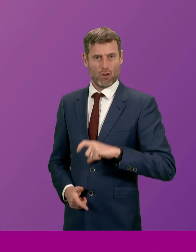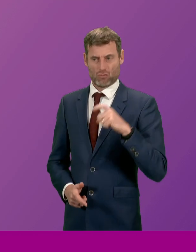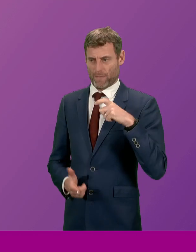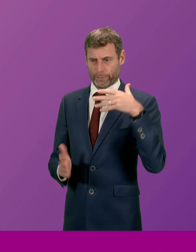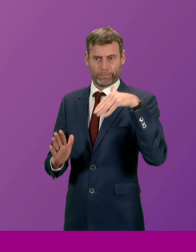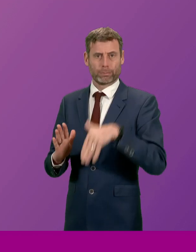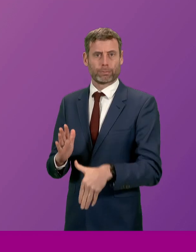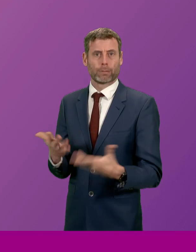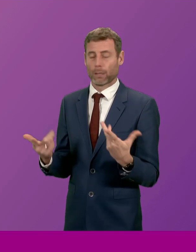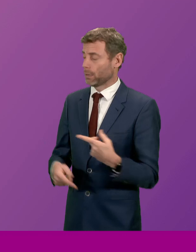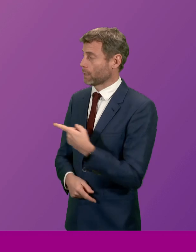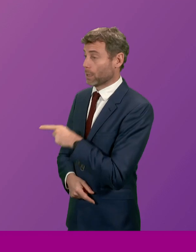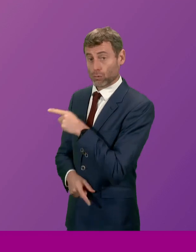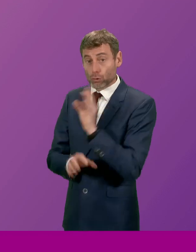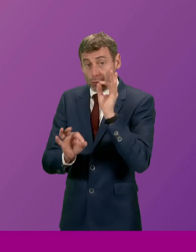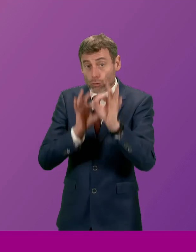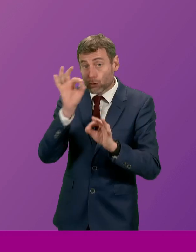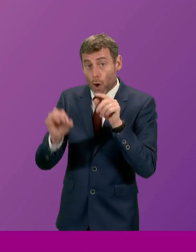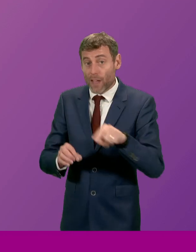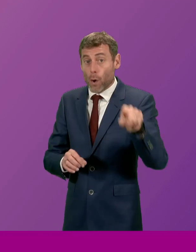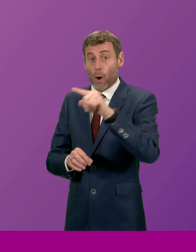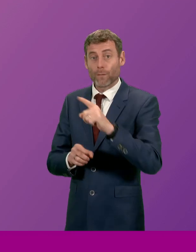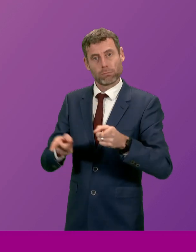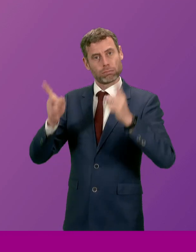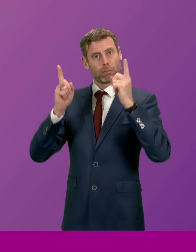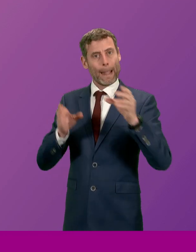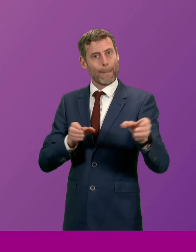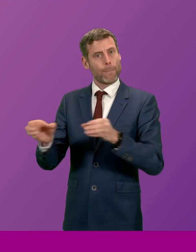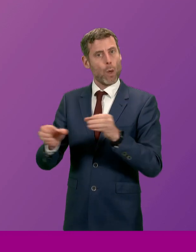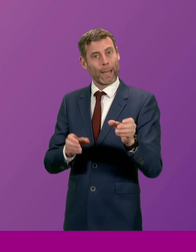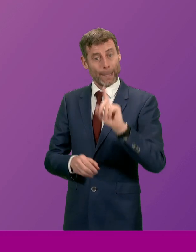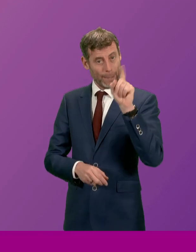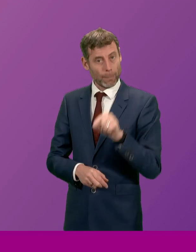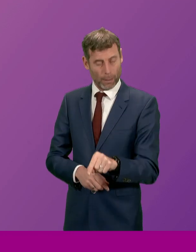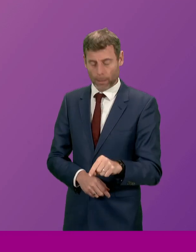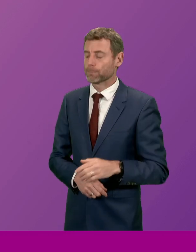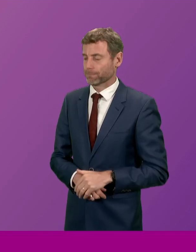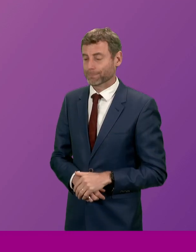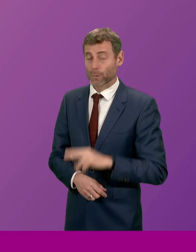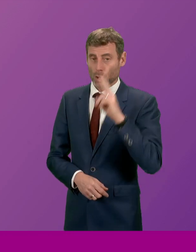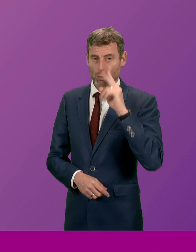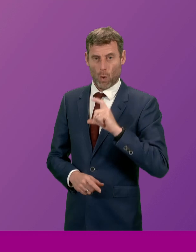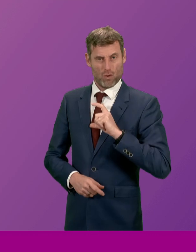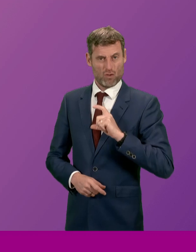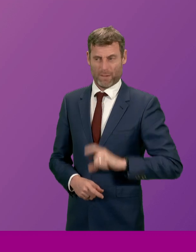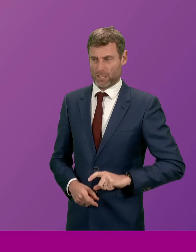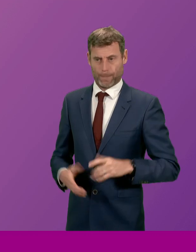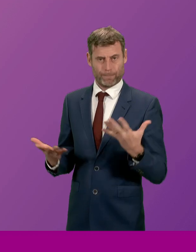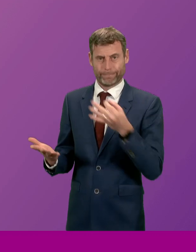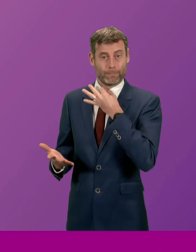That survey of employers across the UK shows just how damaging the Labour Government’s decision to raise employer national insurance contributions will be,